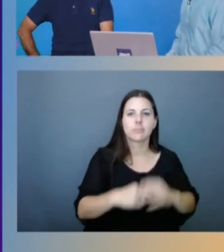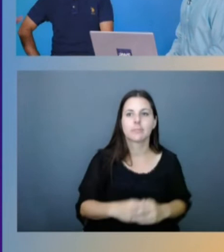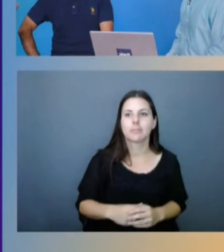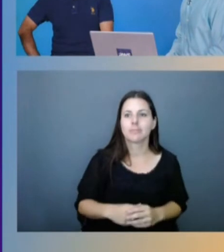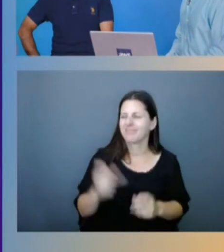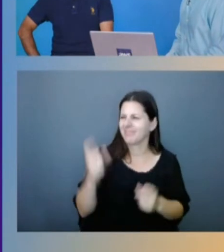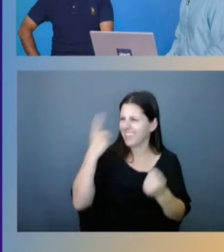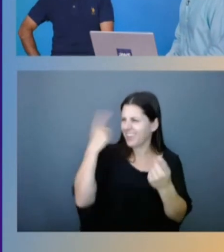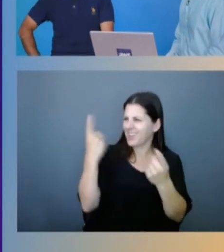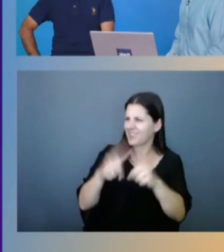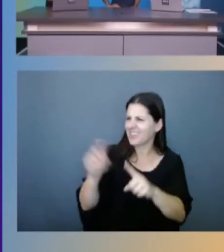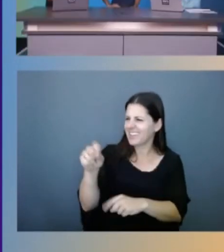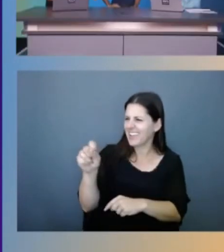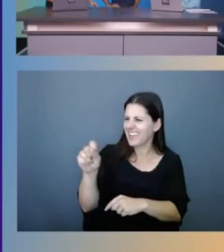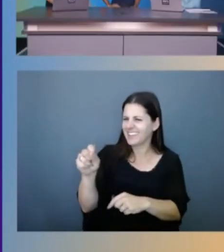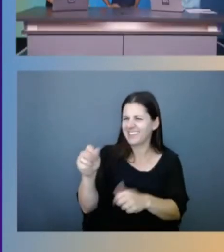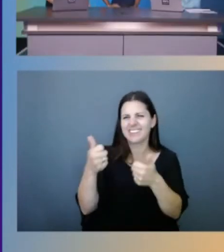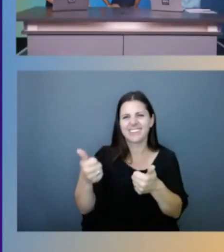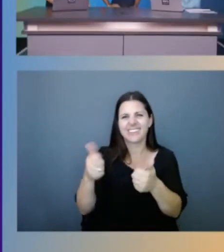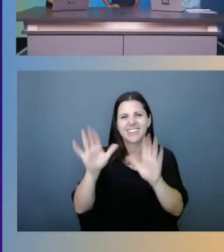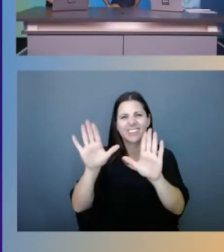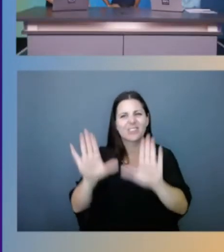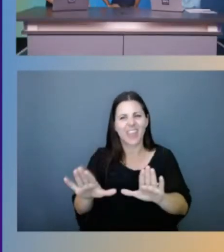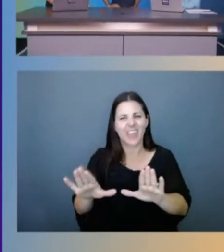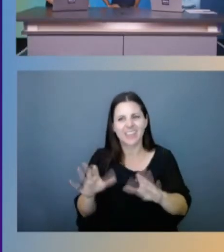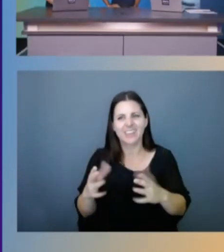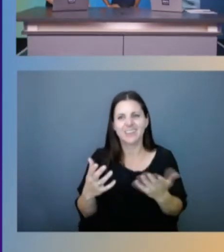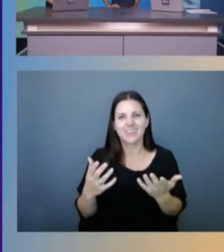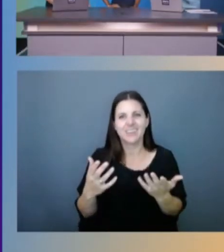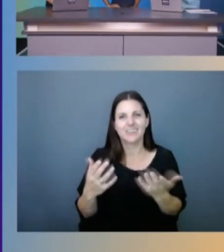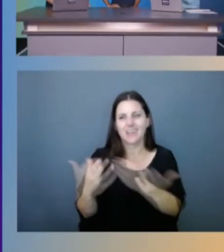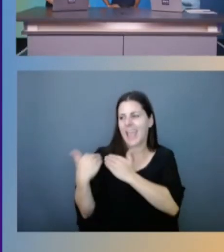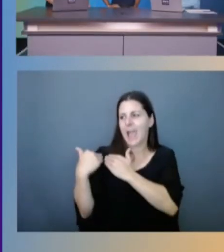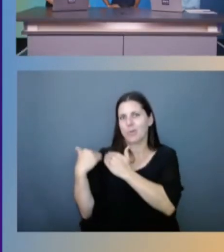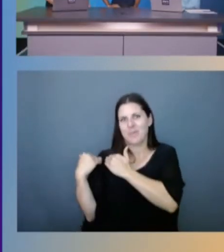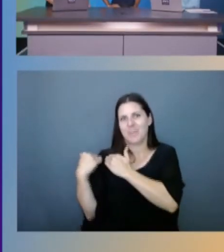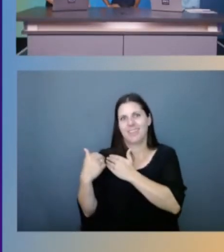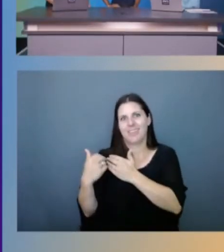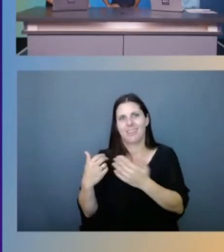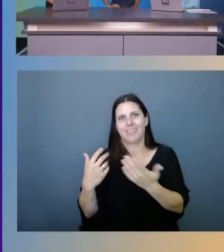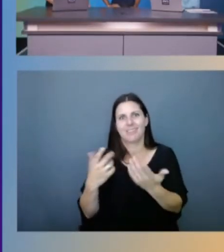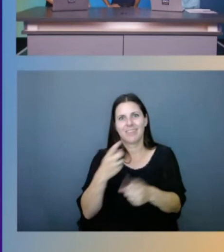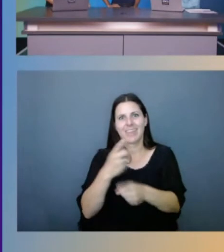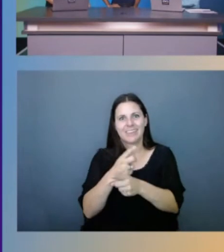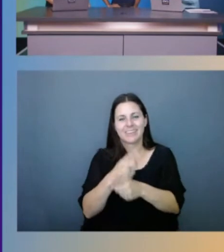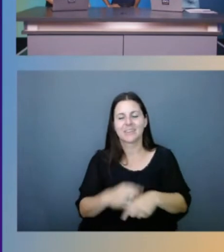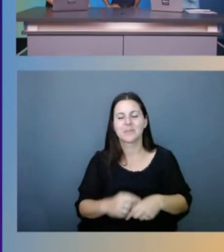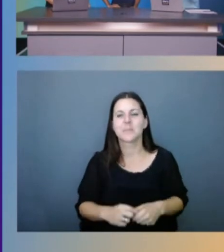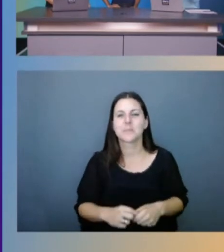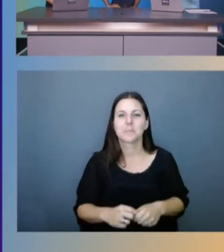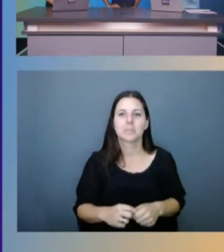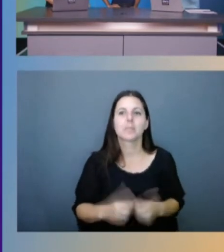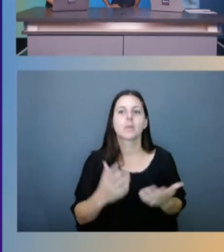That's a great way to keep you accountable and just keep yourself accountable too. Right. Just to impress upon them, it's available today.